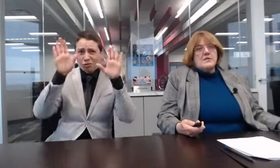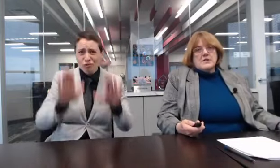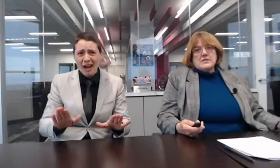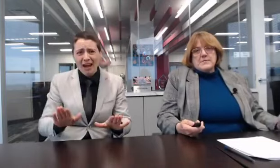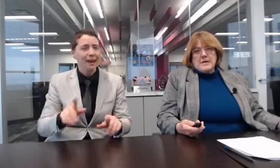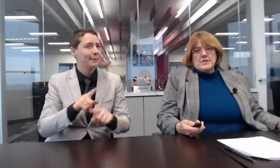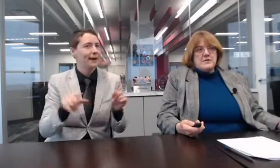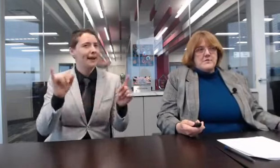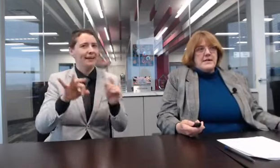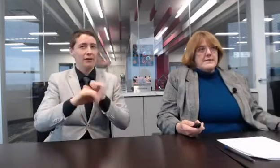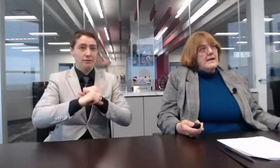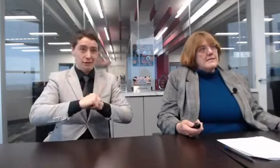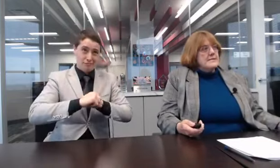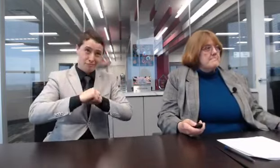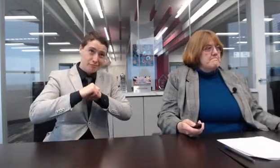not to be able to do that task.